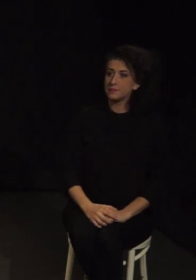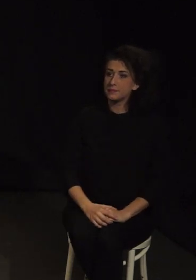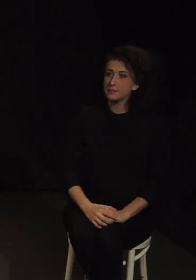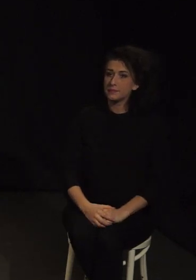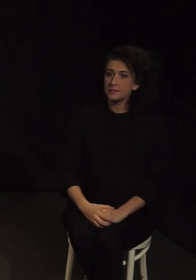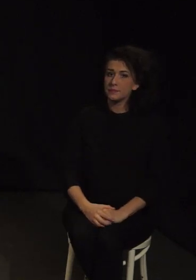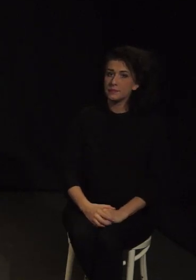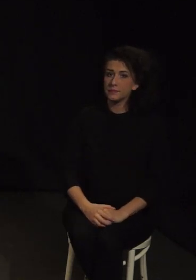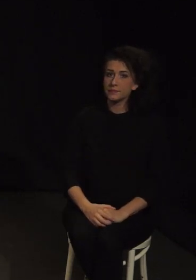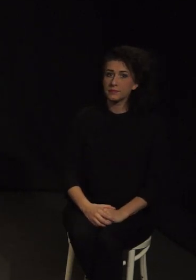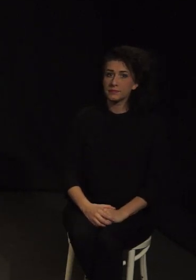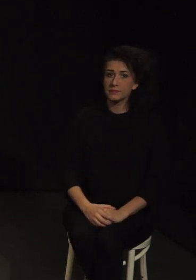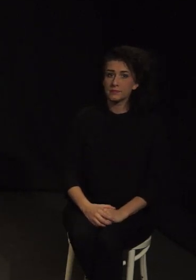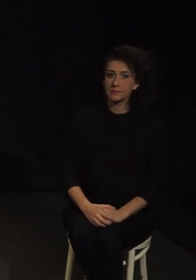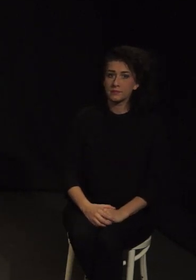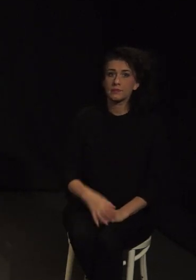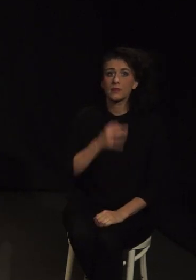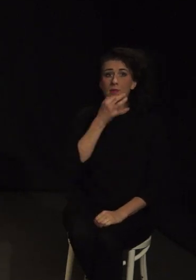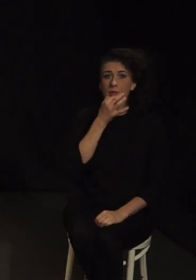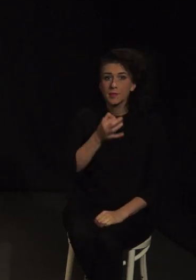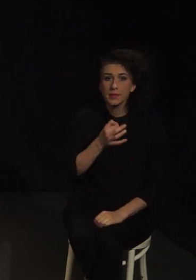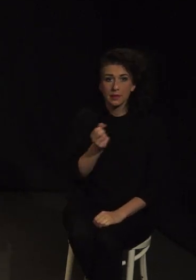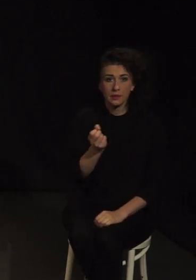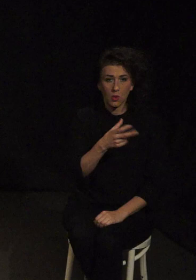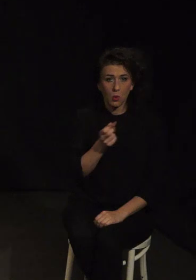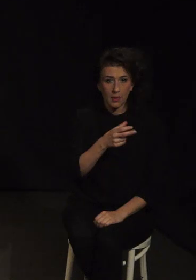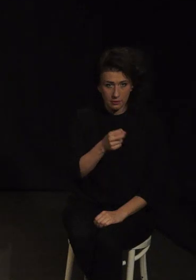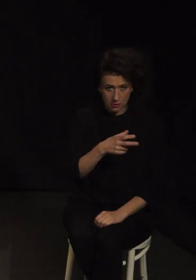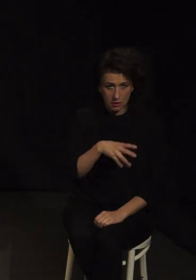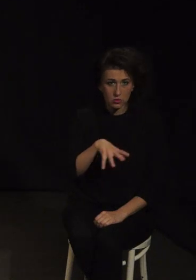We will read questions written in the comments